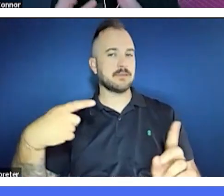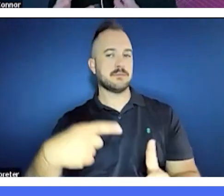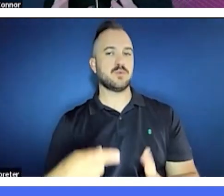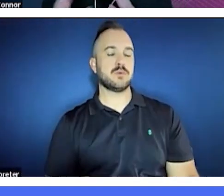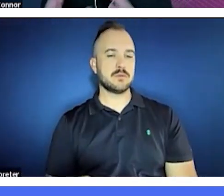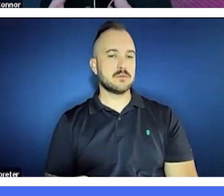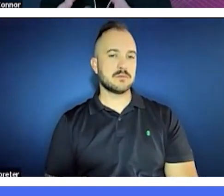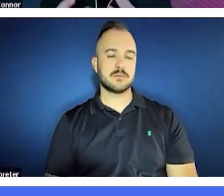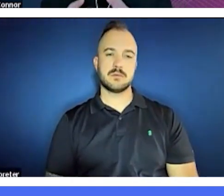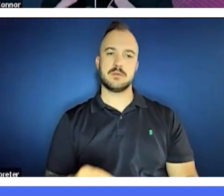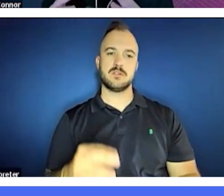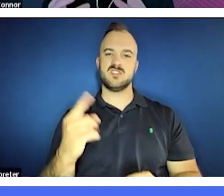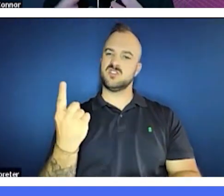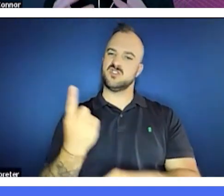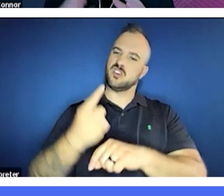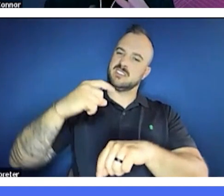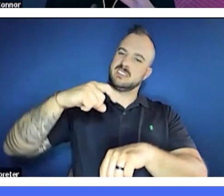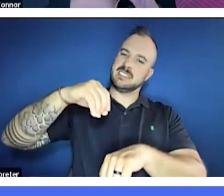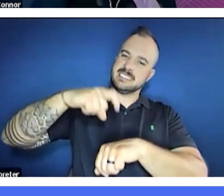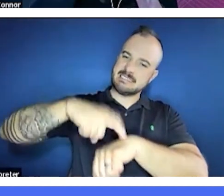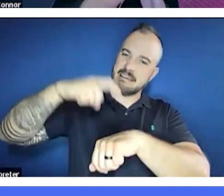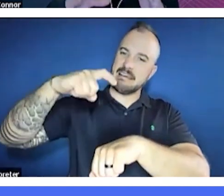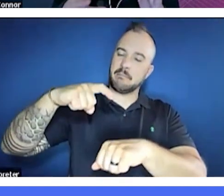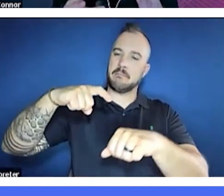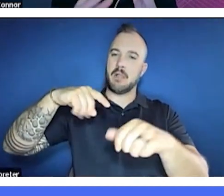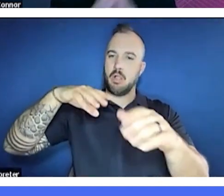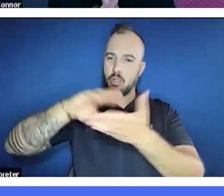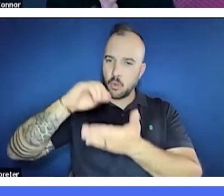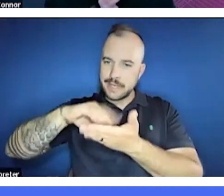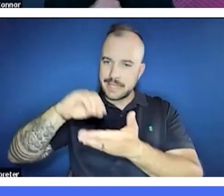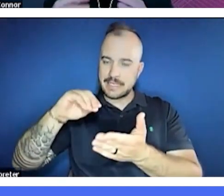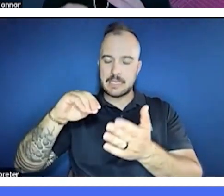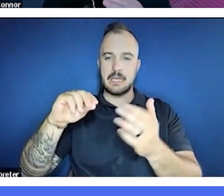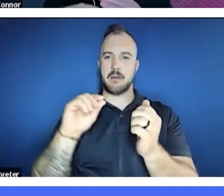that we make just-in-time learning more accessible, that we break that forgetting curve by providing